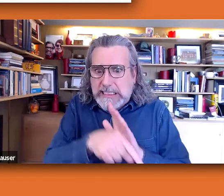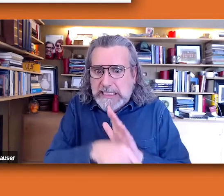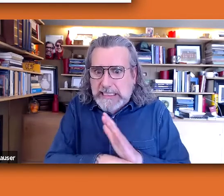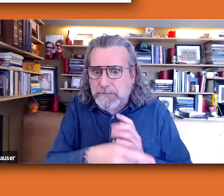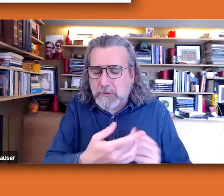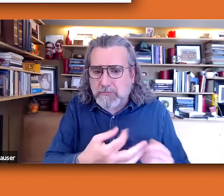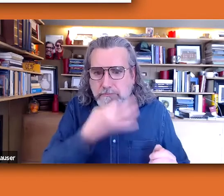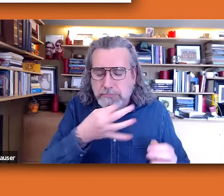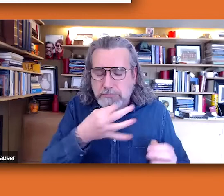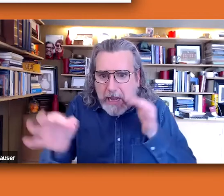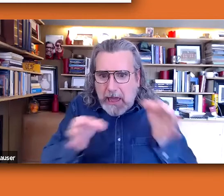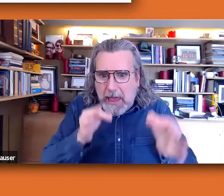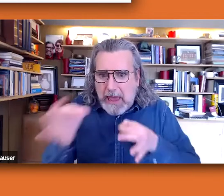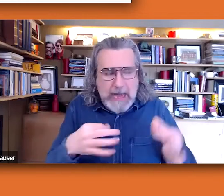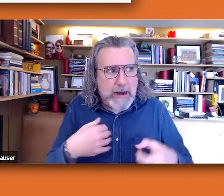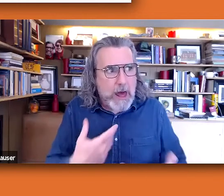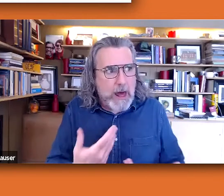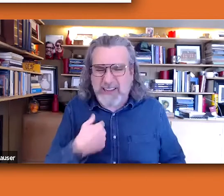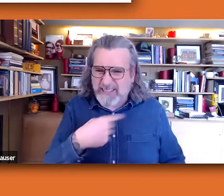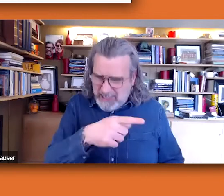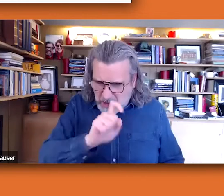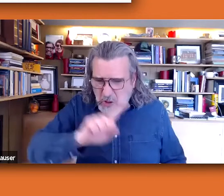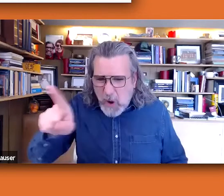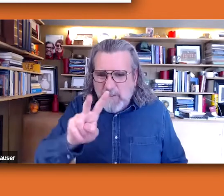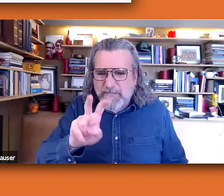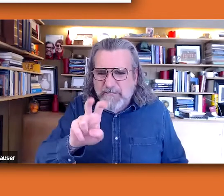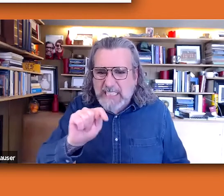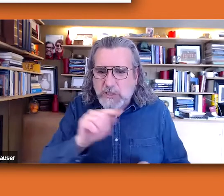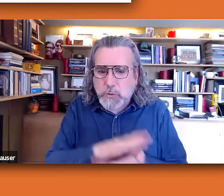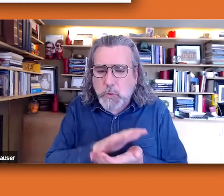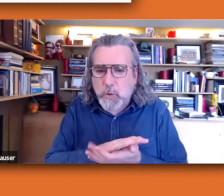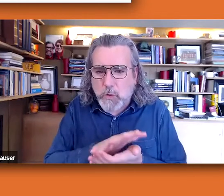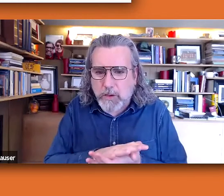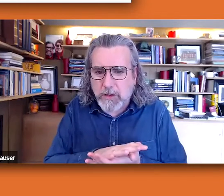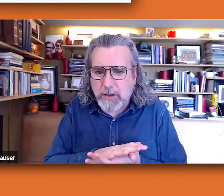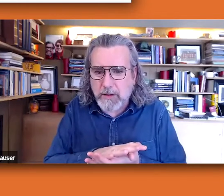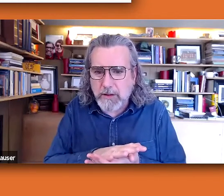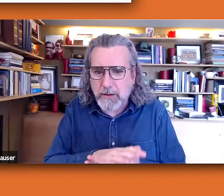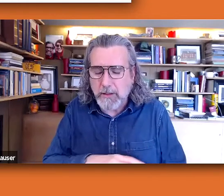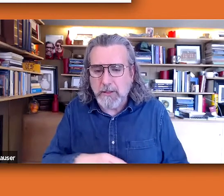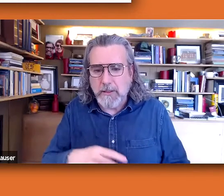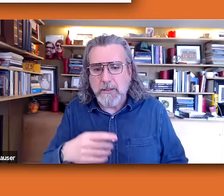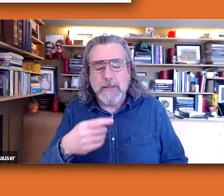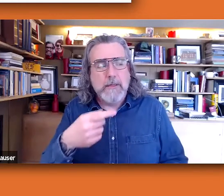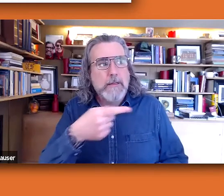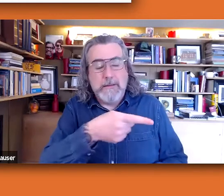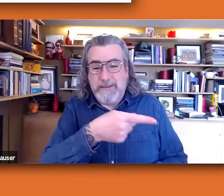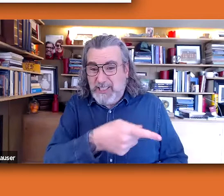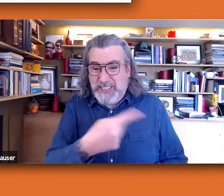and I was amazed at this and just the way that the person described